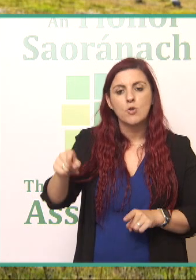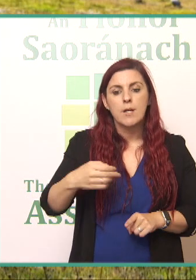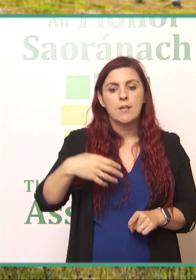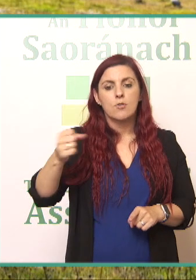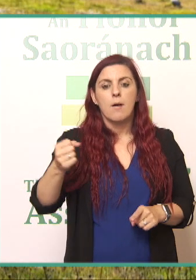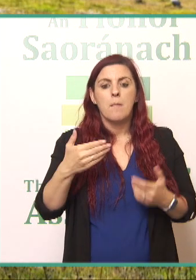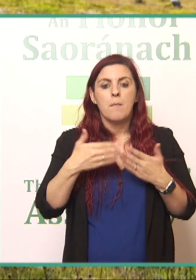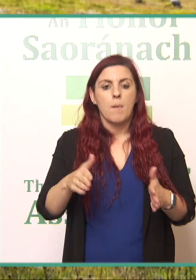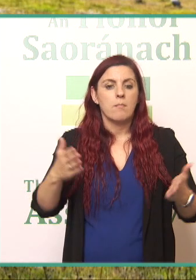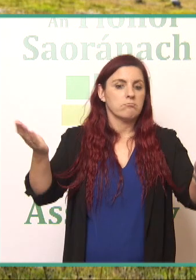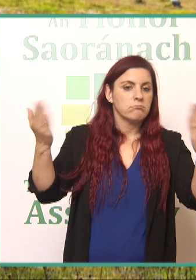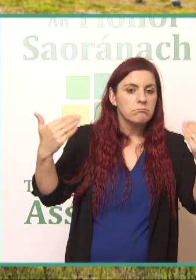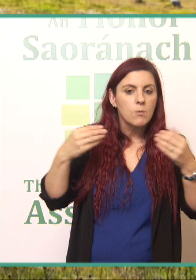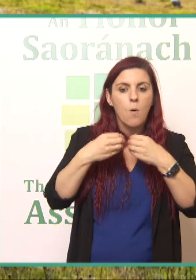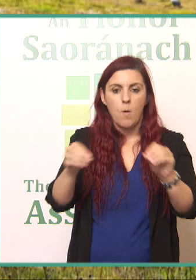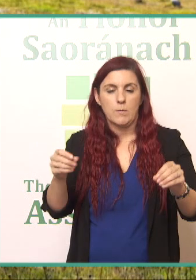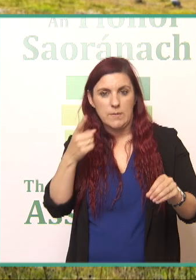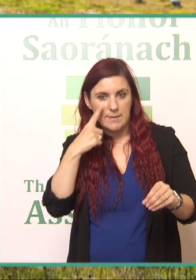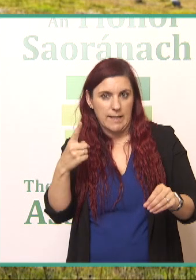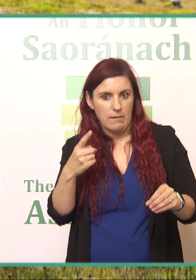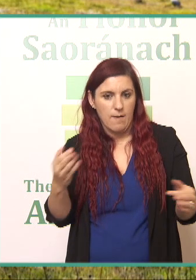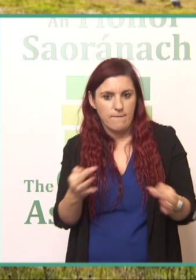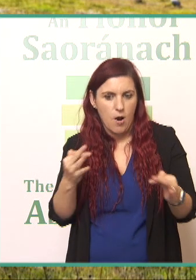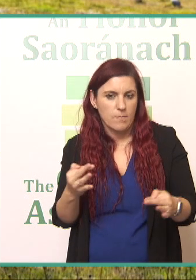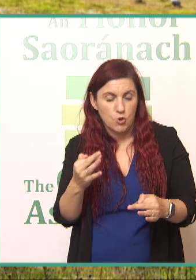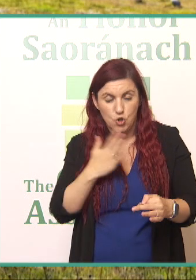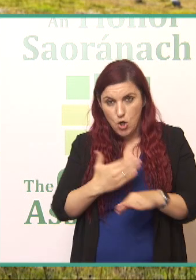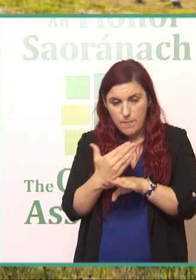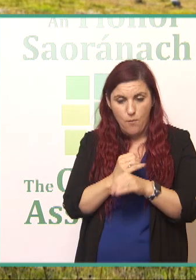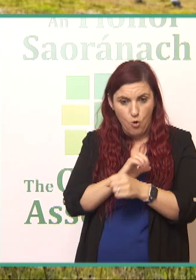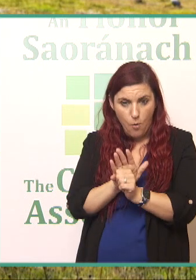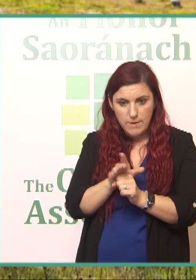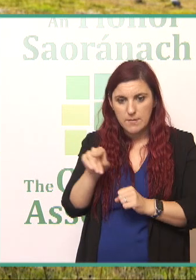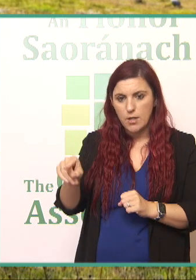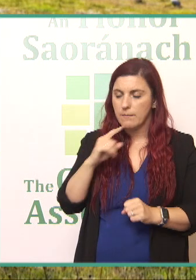to see her Farm one day two years ago just before covert actually and she said come on let's all be